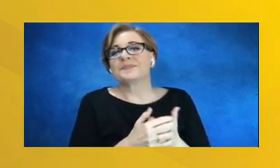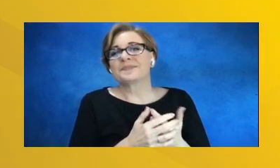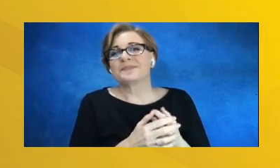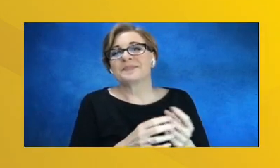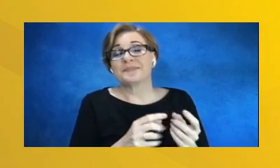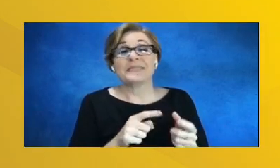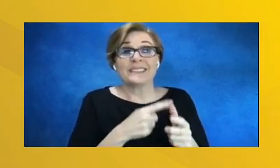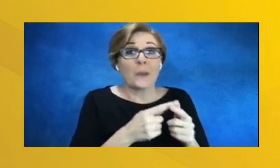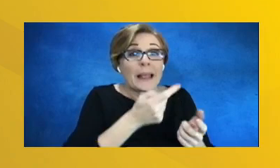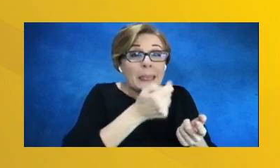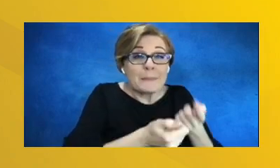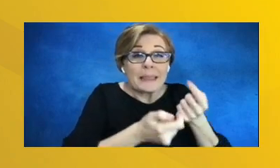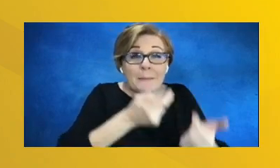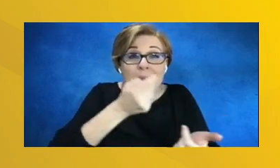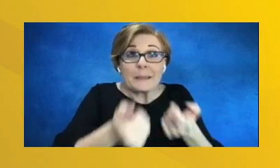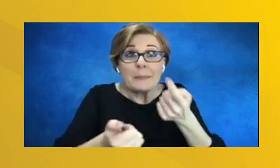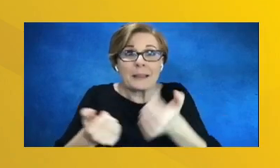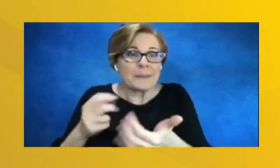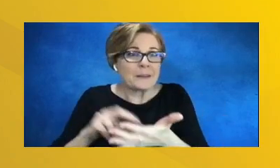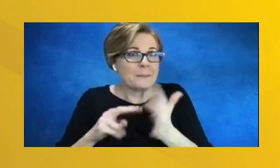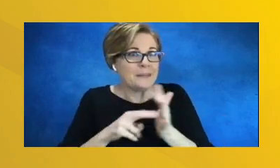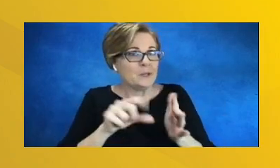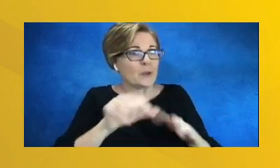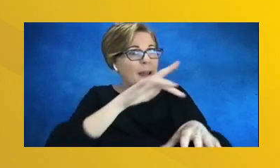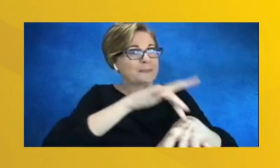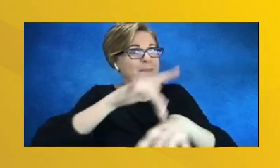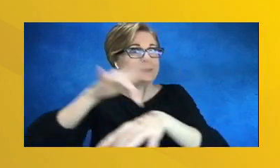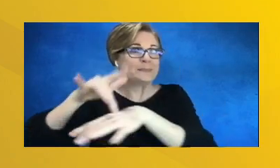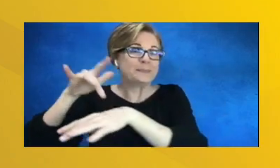So hopefully, we'll have more of these resources available.